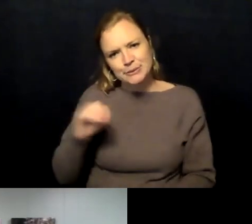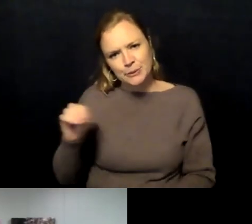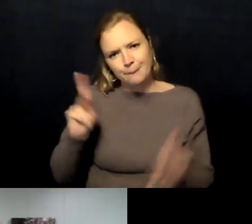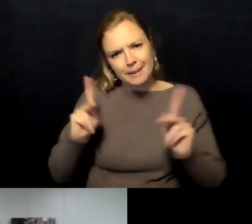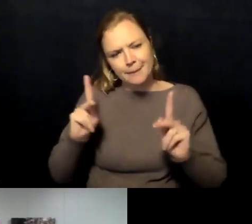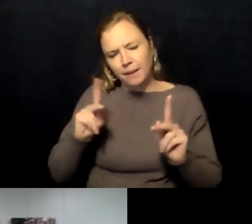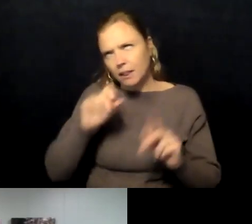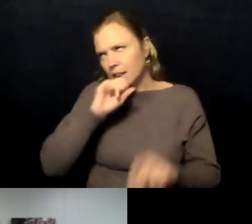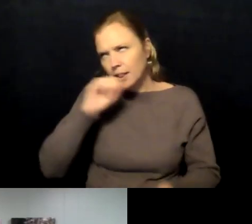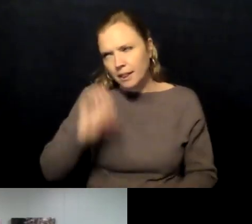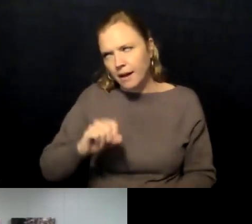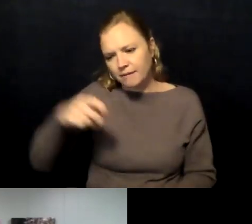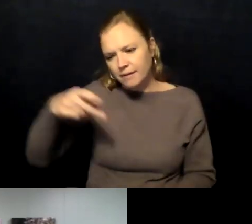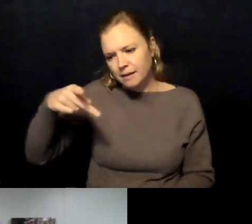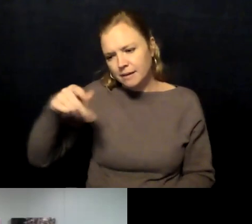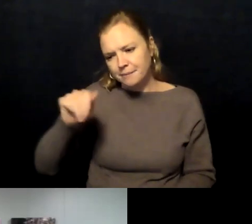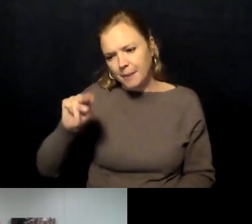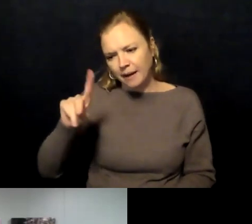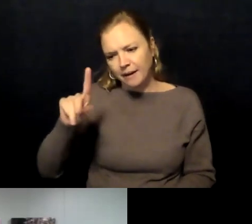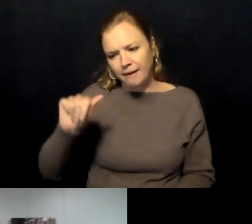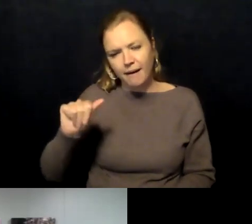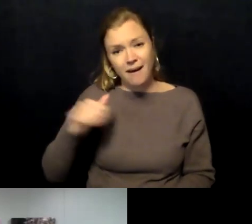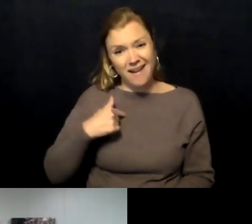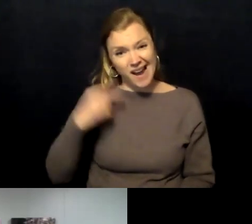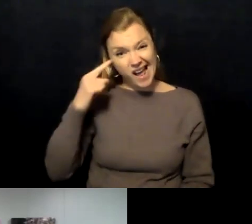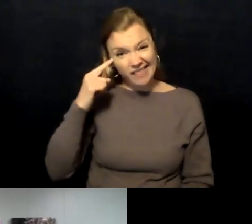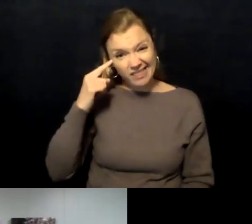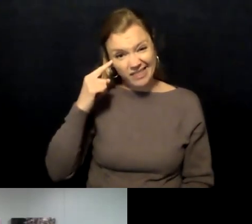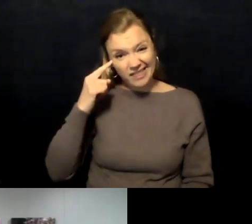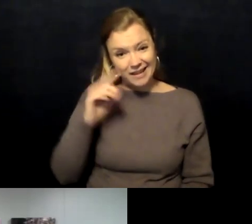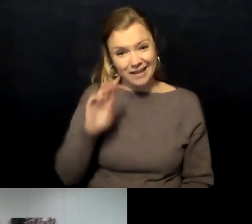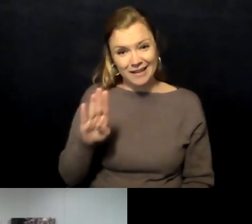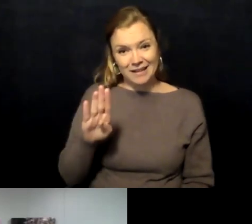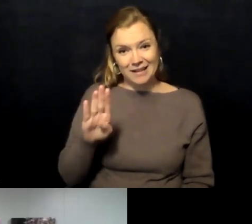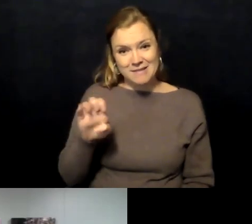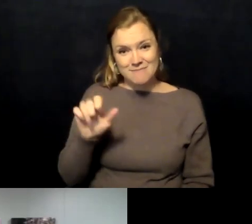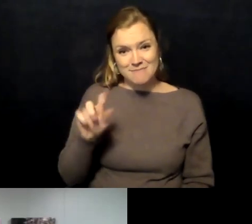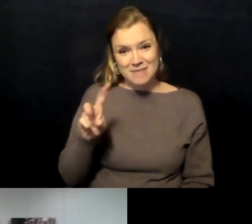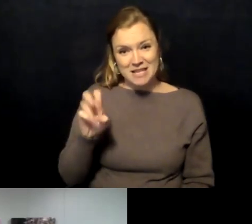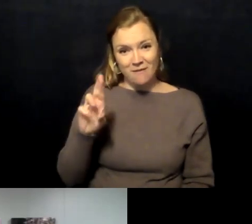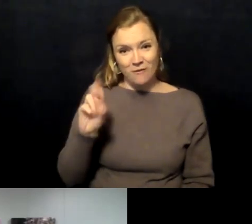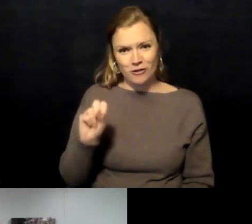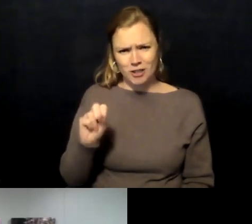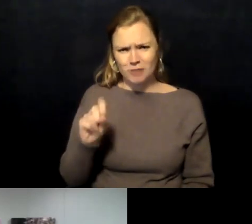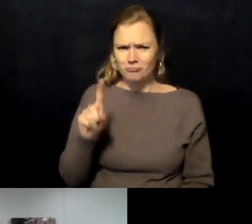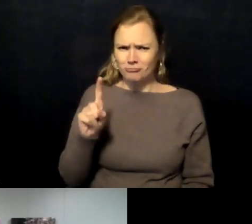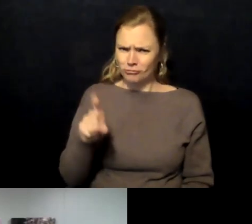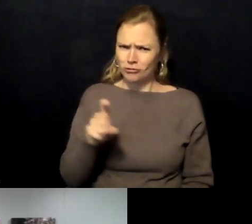are highly underrated and need to be